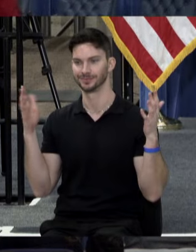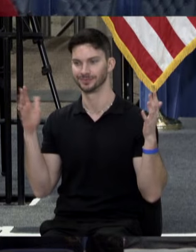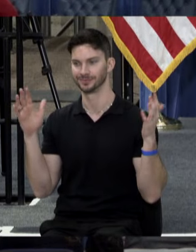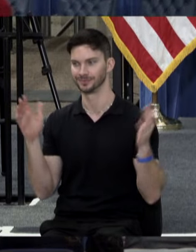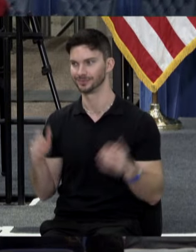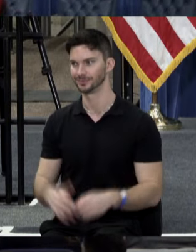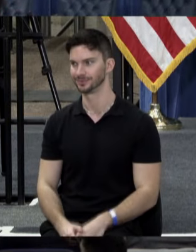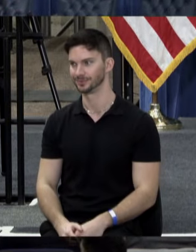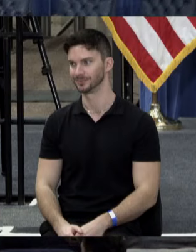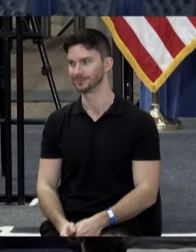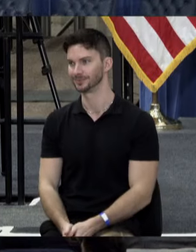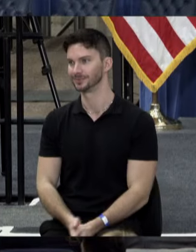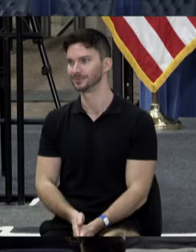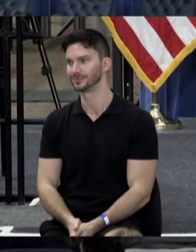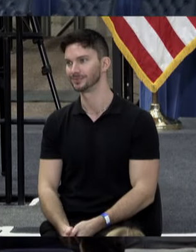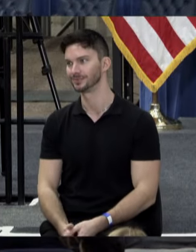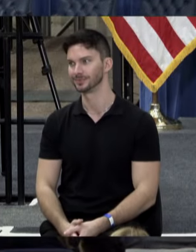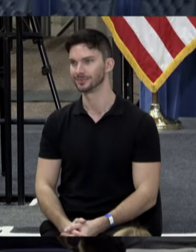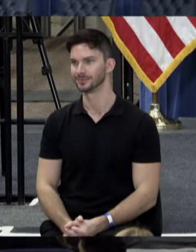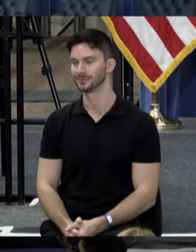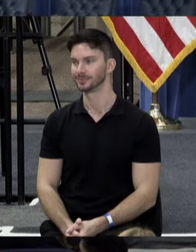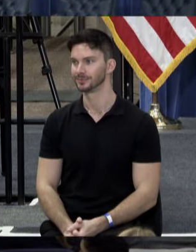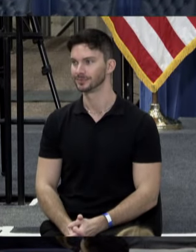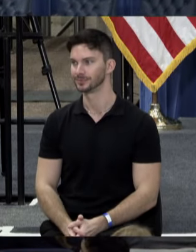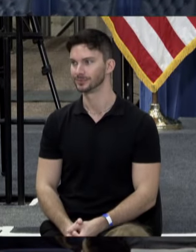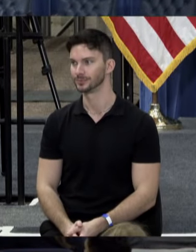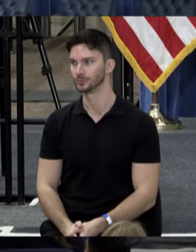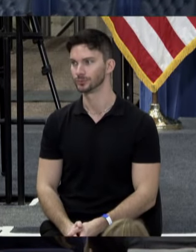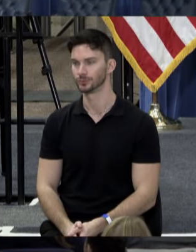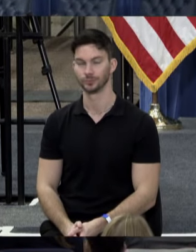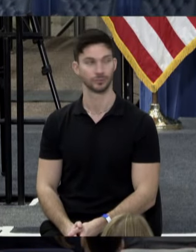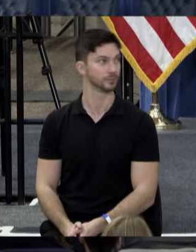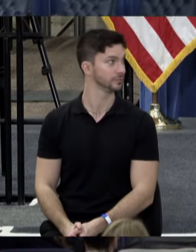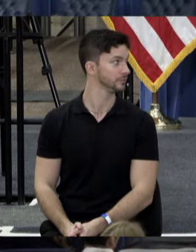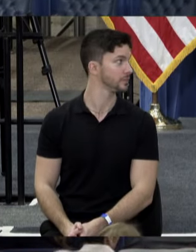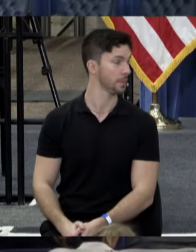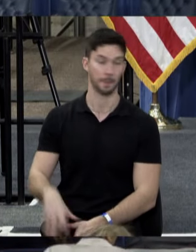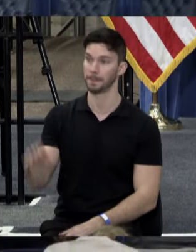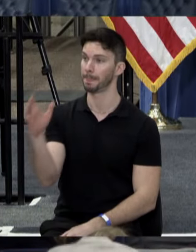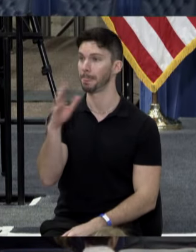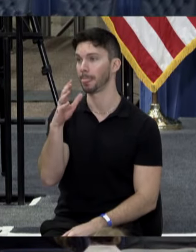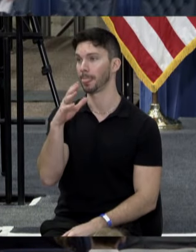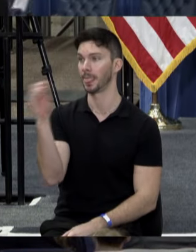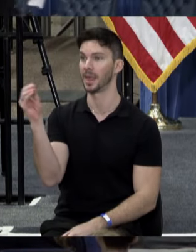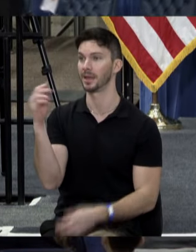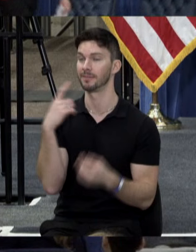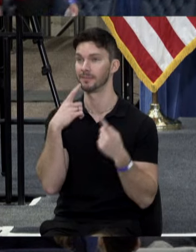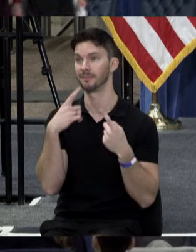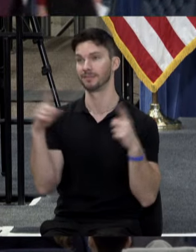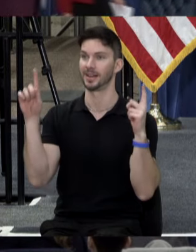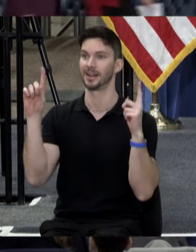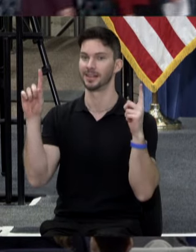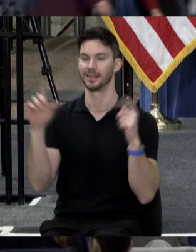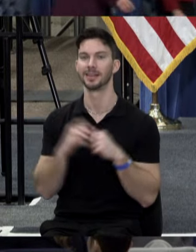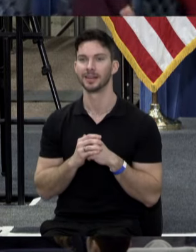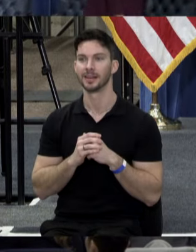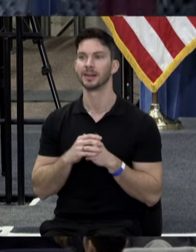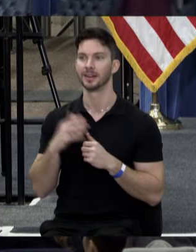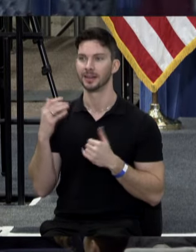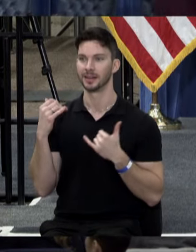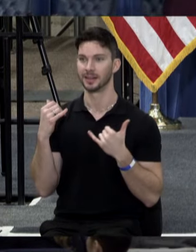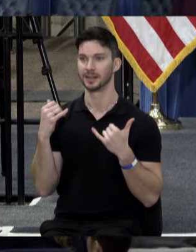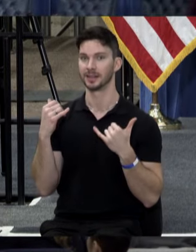Mary Lazare: And finally, we come to the point where our members of Congress